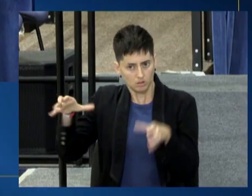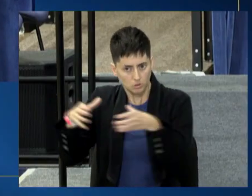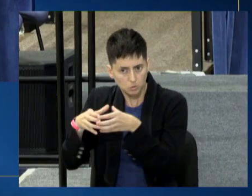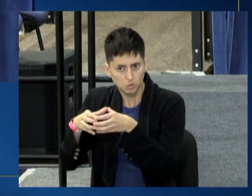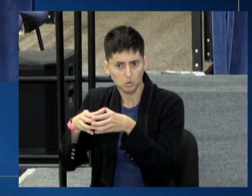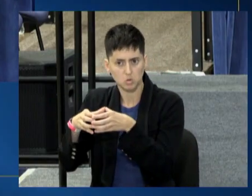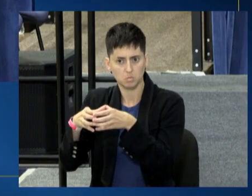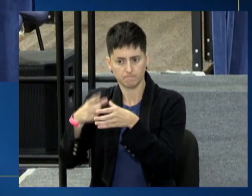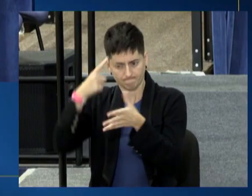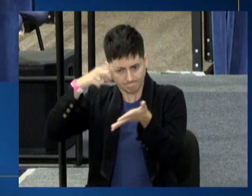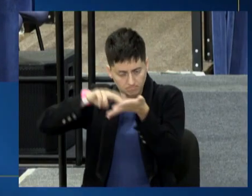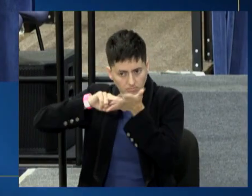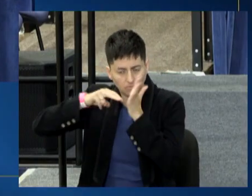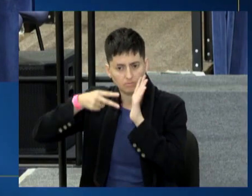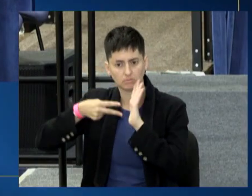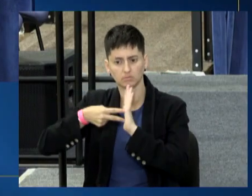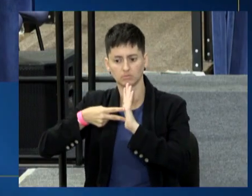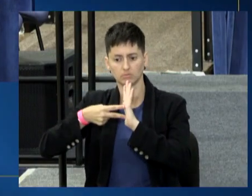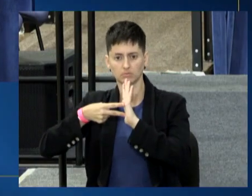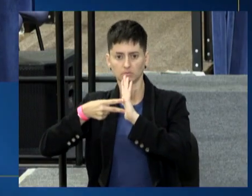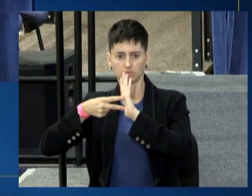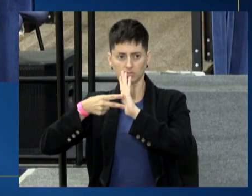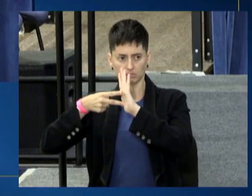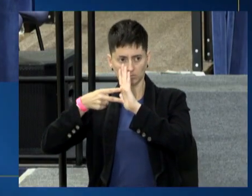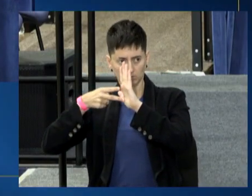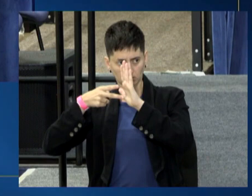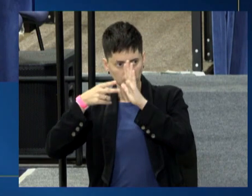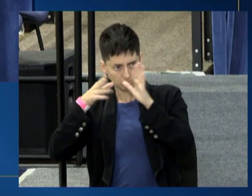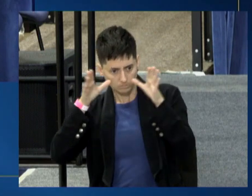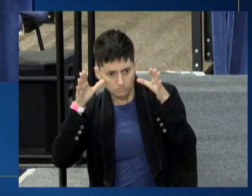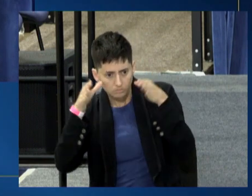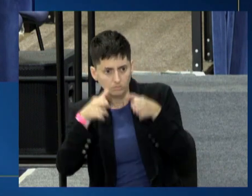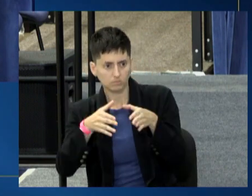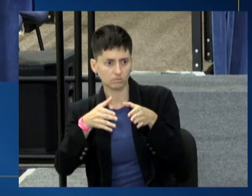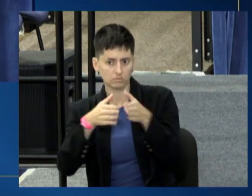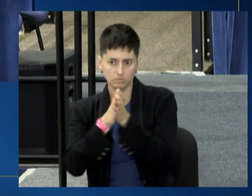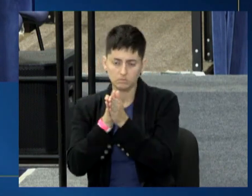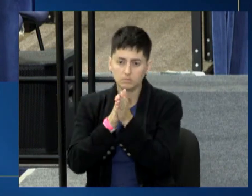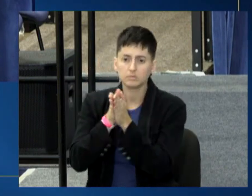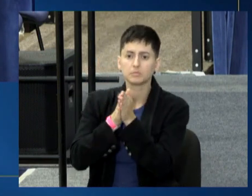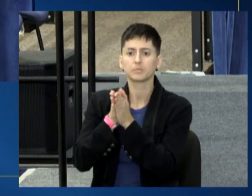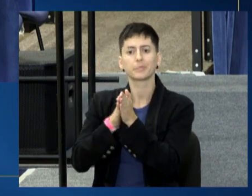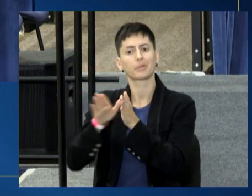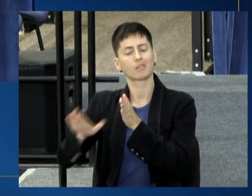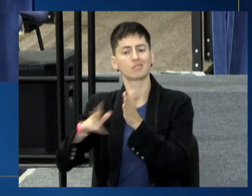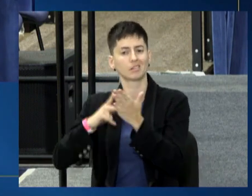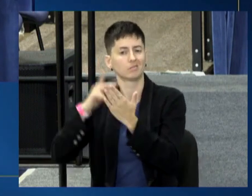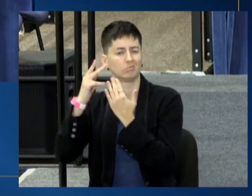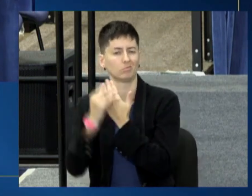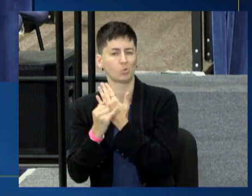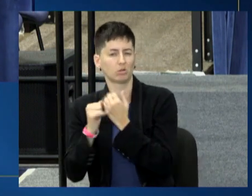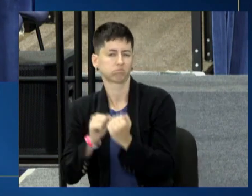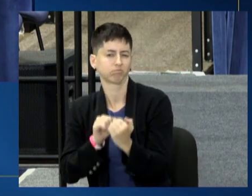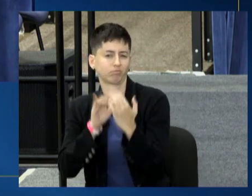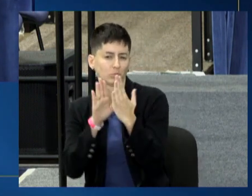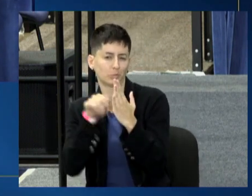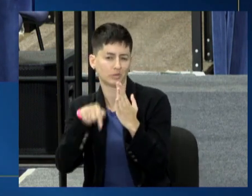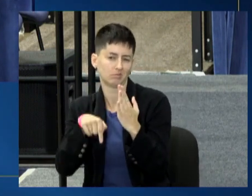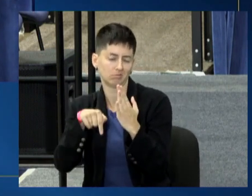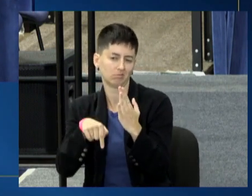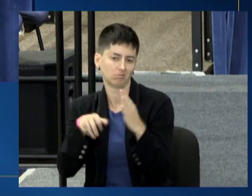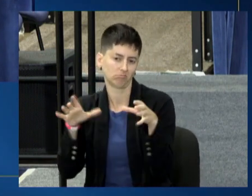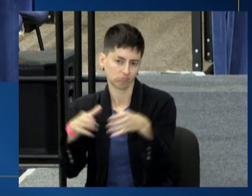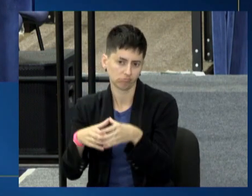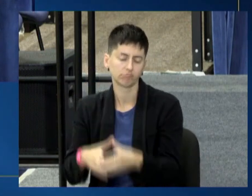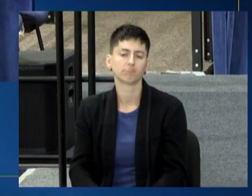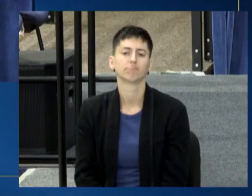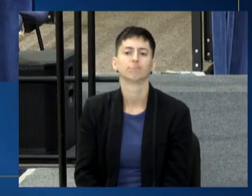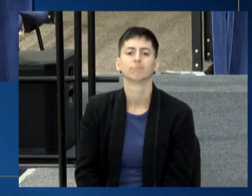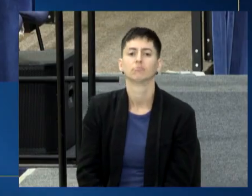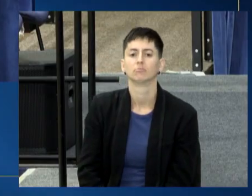passionate the team was in this initiative. Jen shared a little bit of the progress that has been